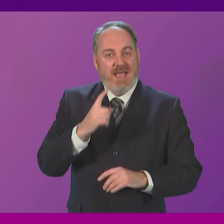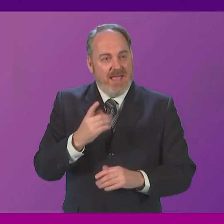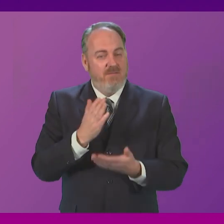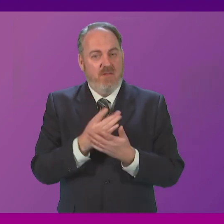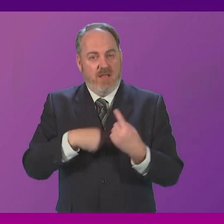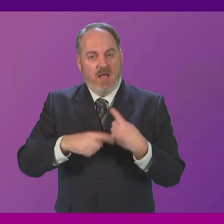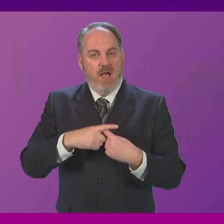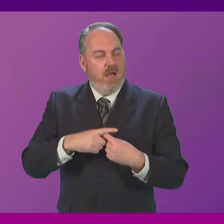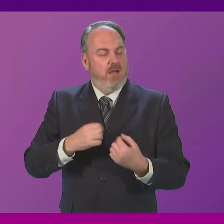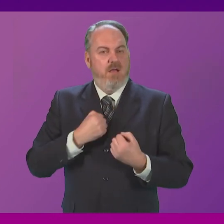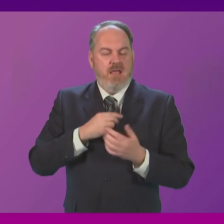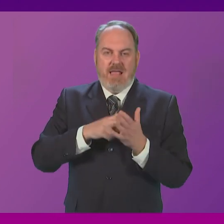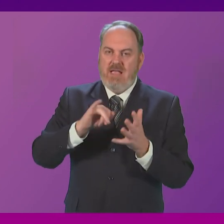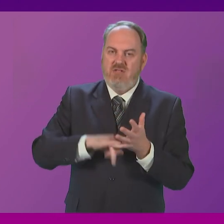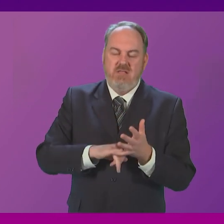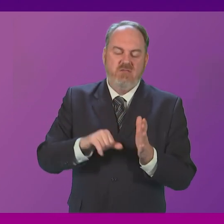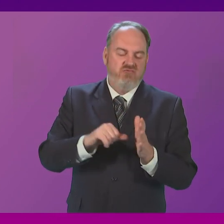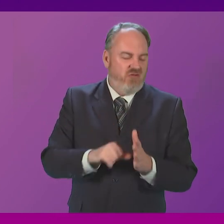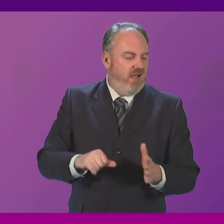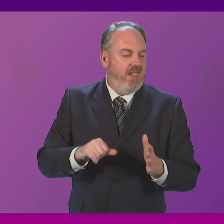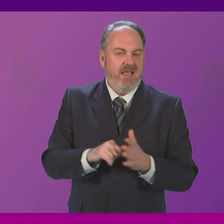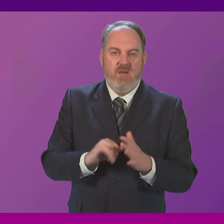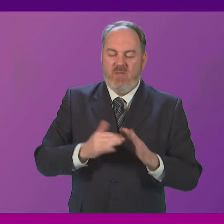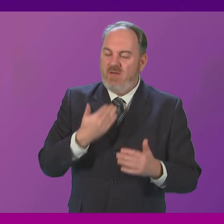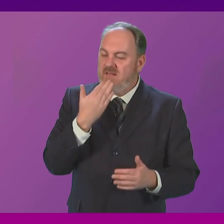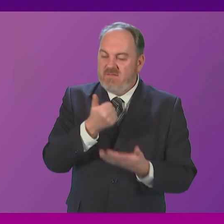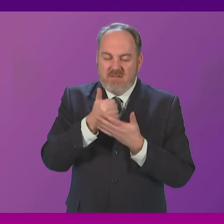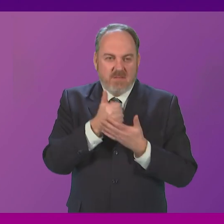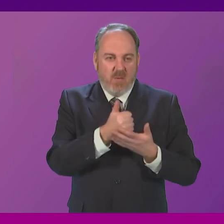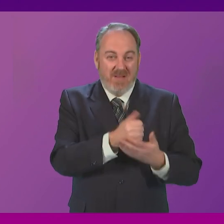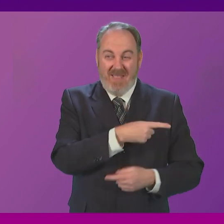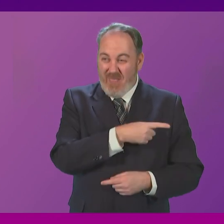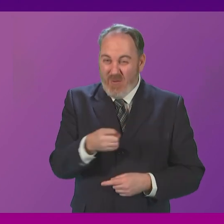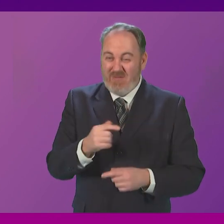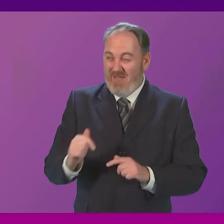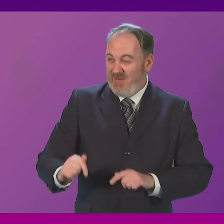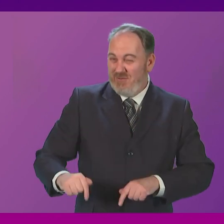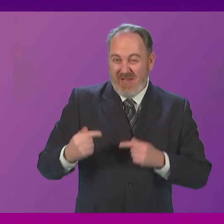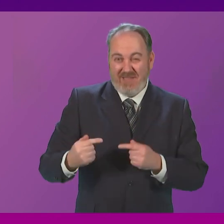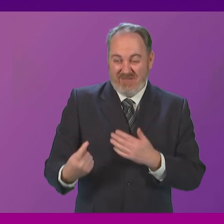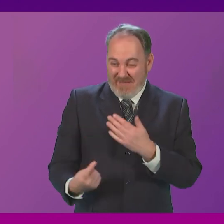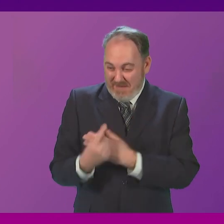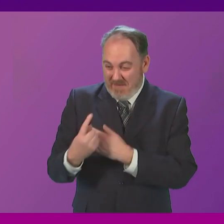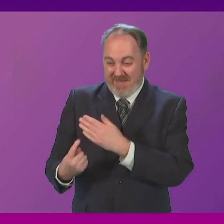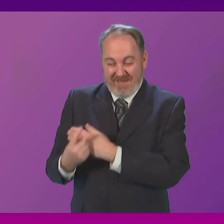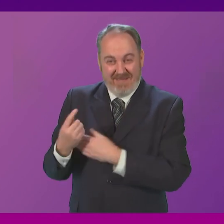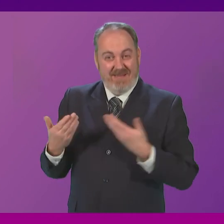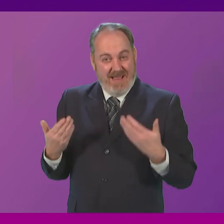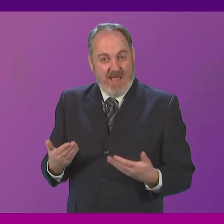and overstretched NHS. Those are the big challenges that we are facing today and that Scottish people want every